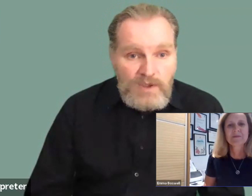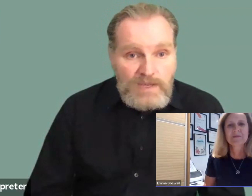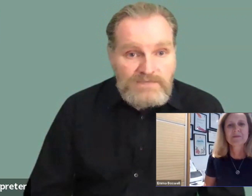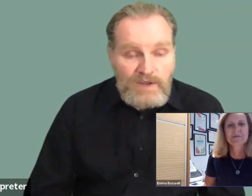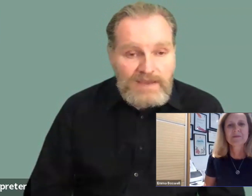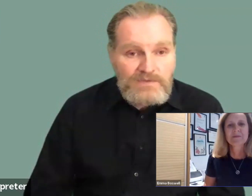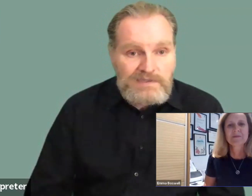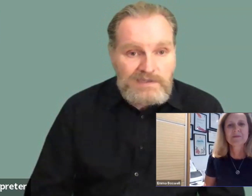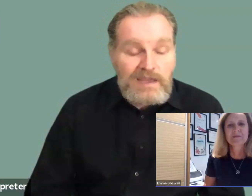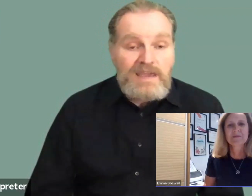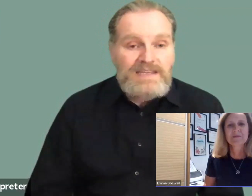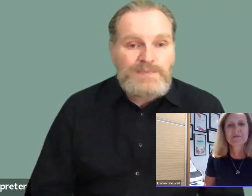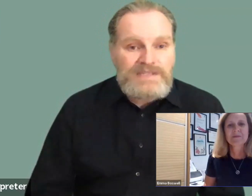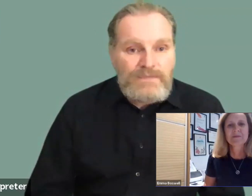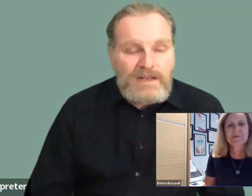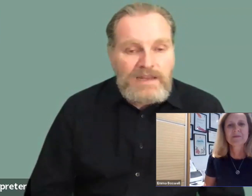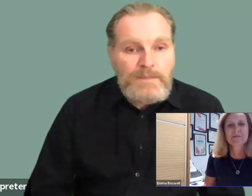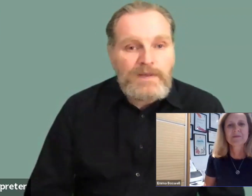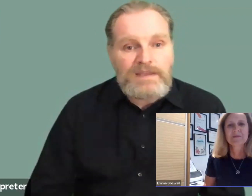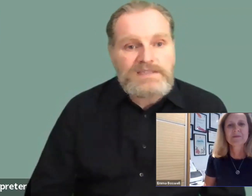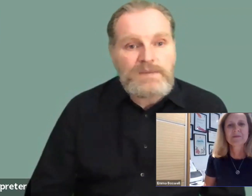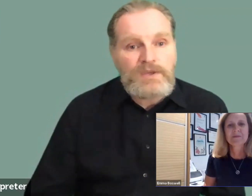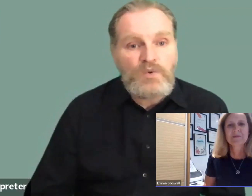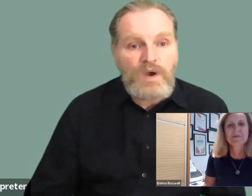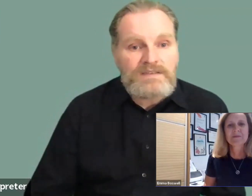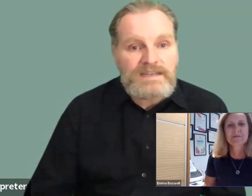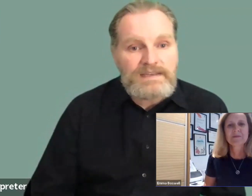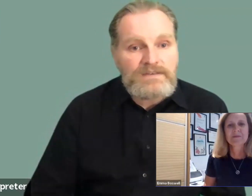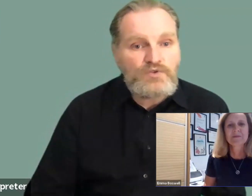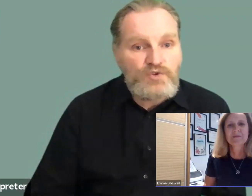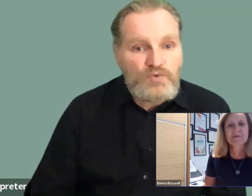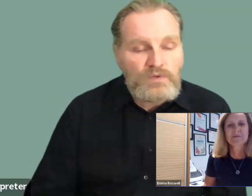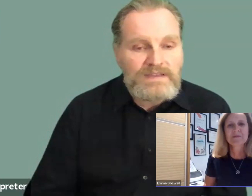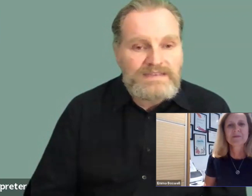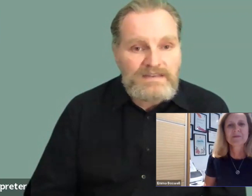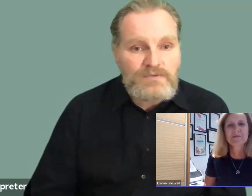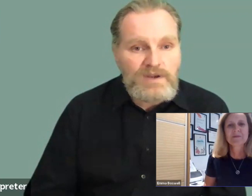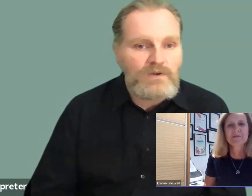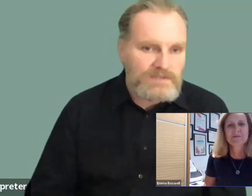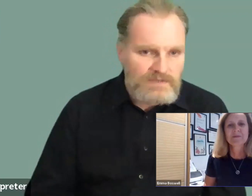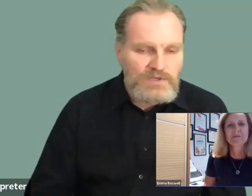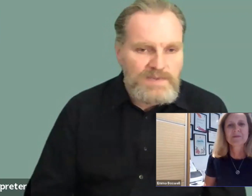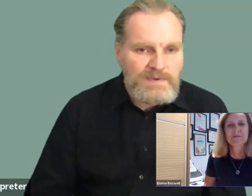request for counselling, specifically by somebody who understands dual sensory loss. And what I mean